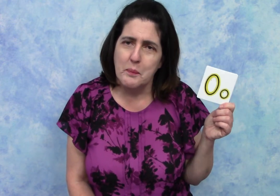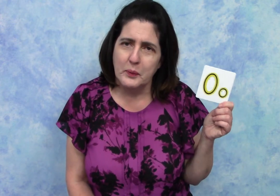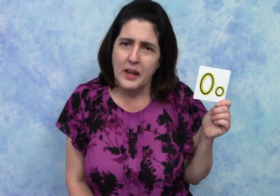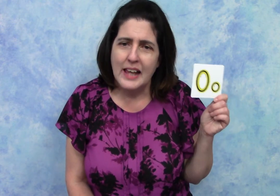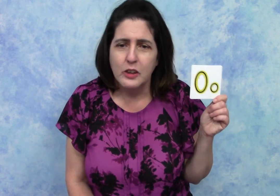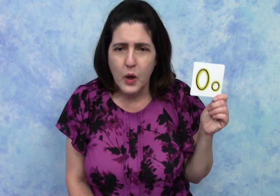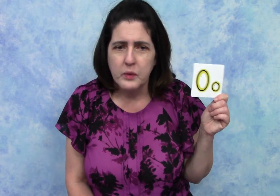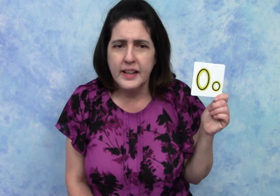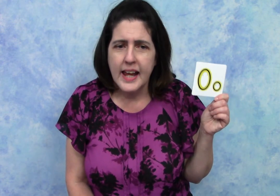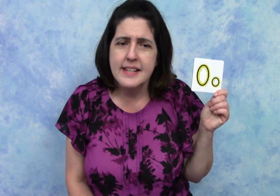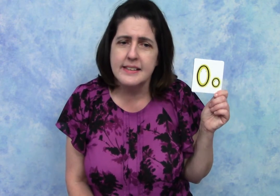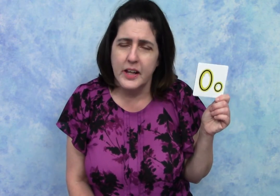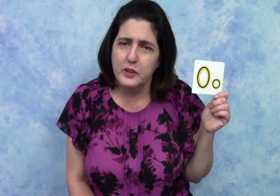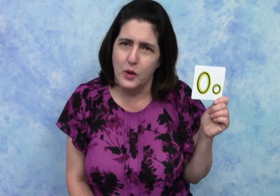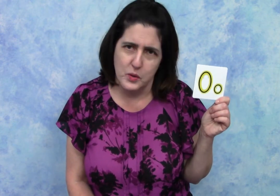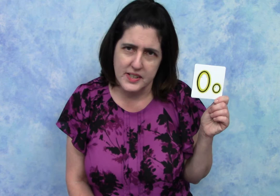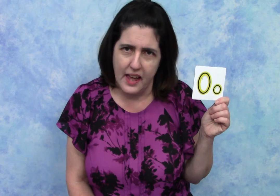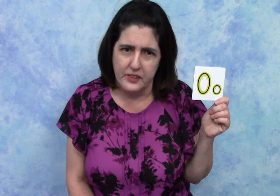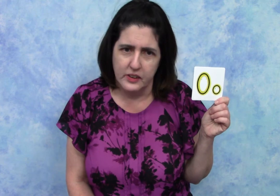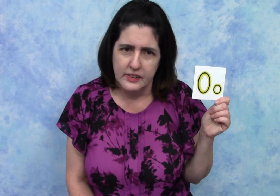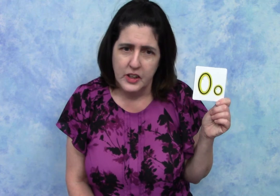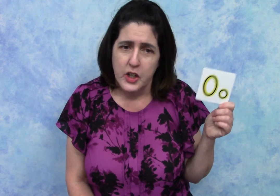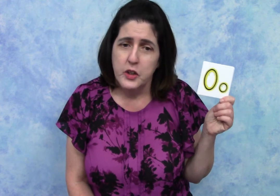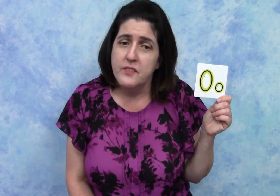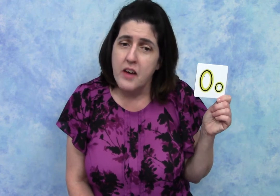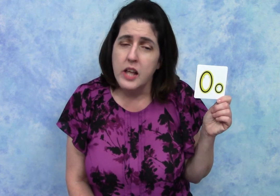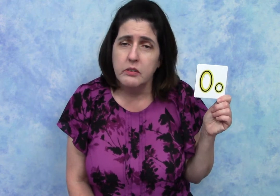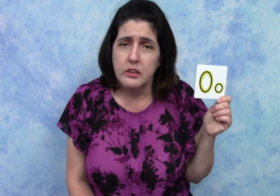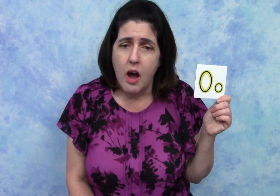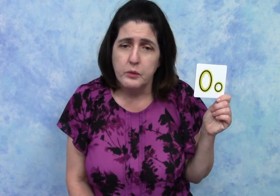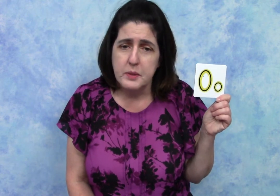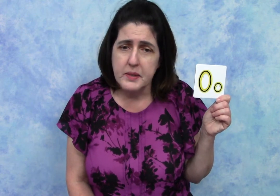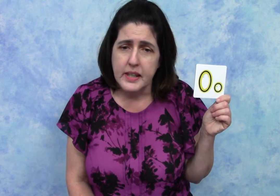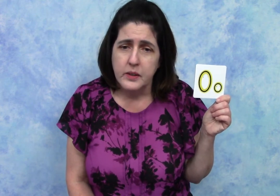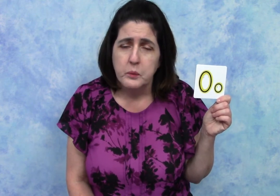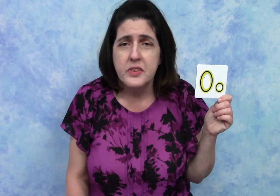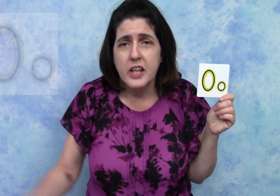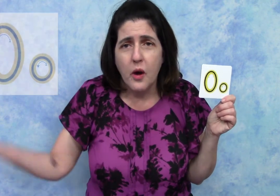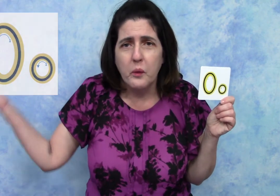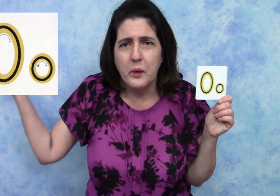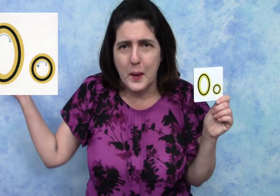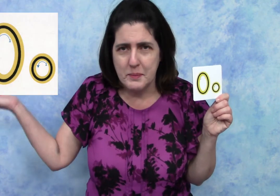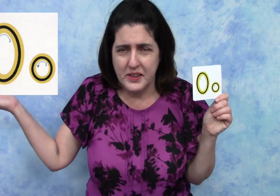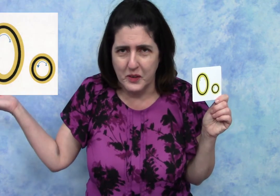upper and lowercase letter "O" together you can follow along with me with the o up here.